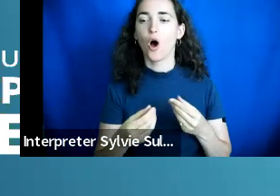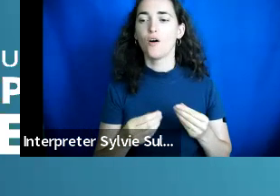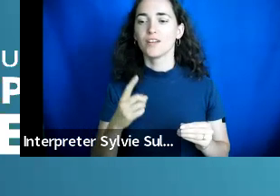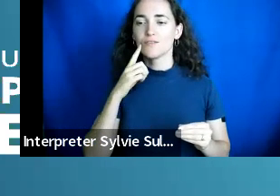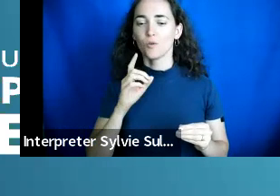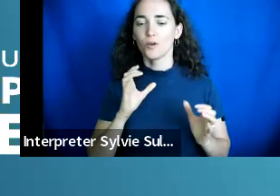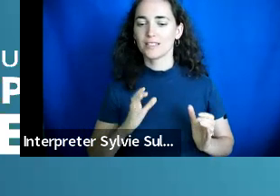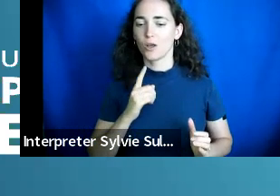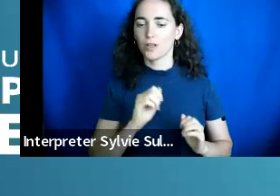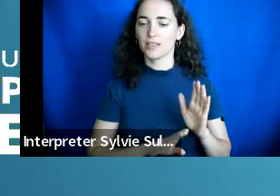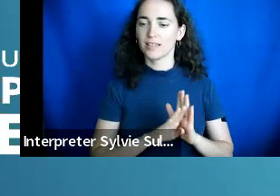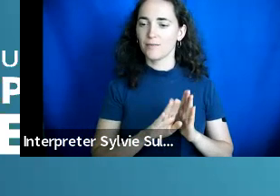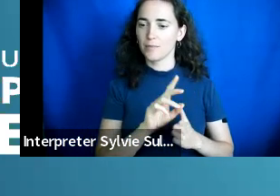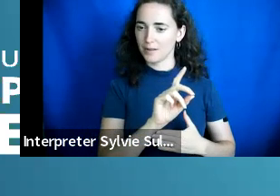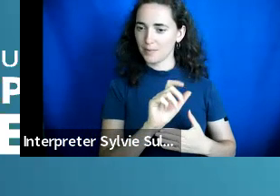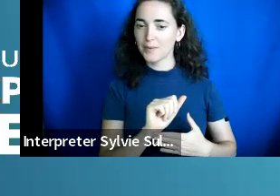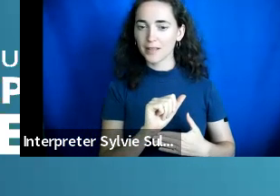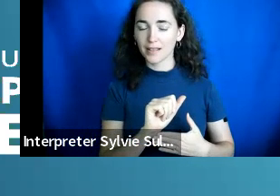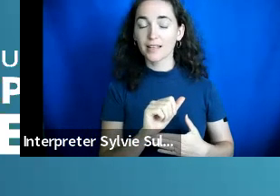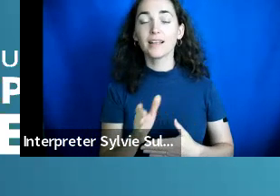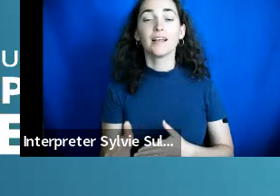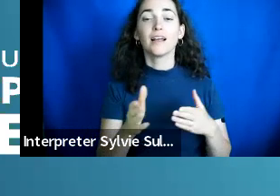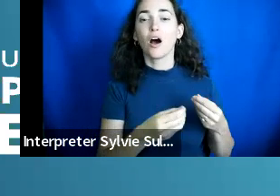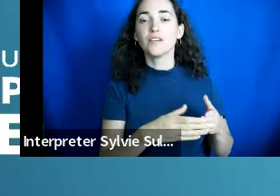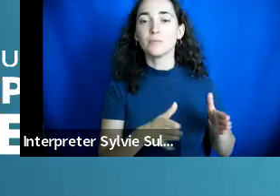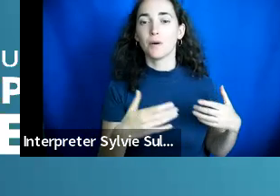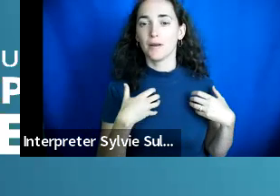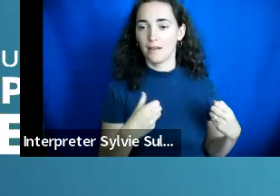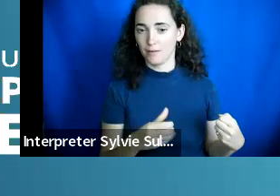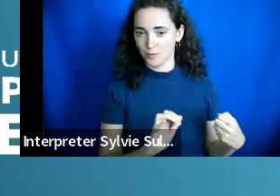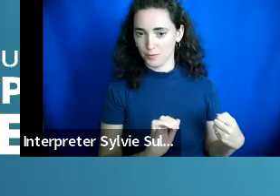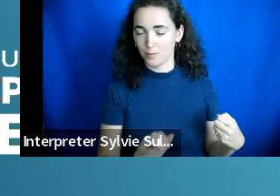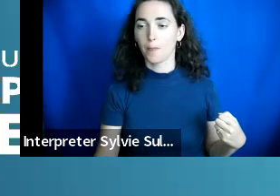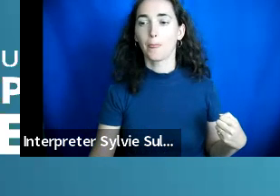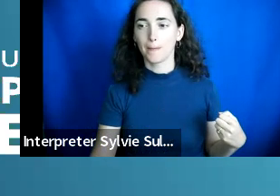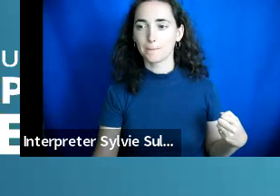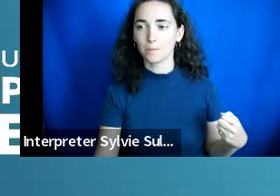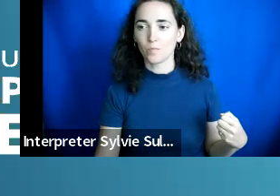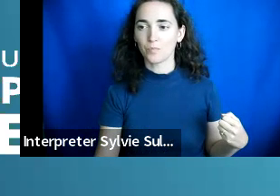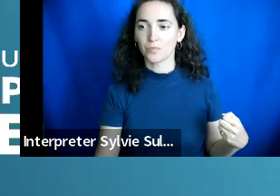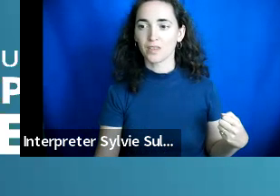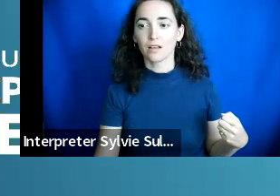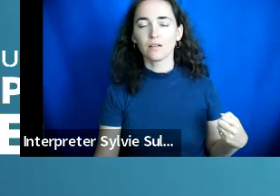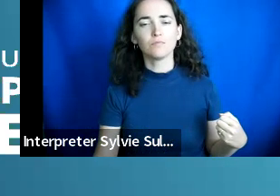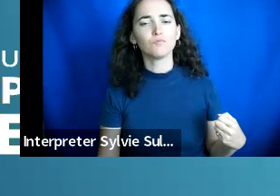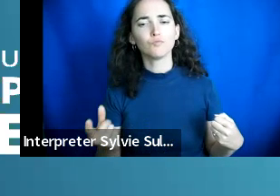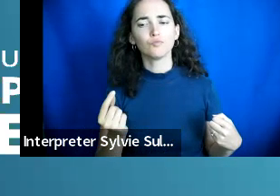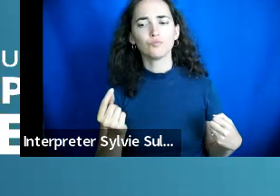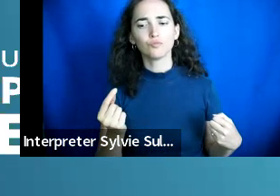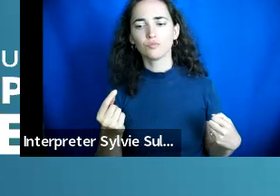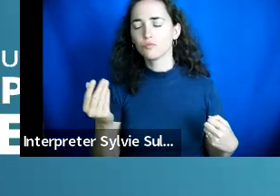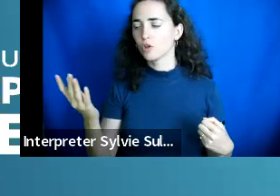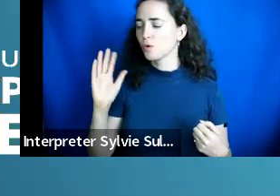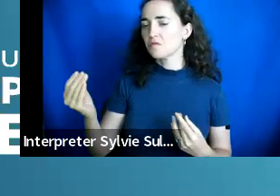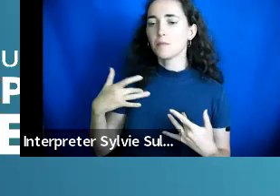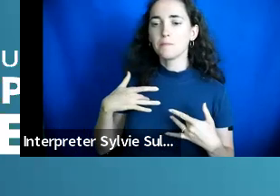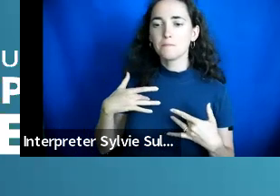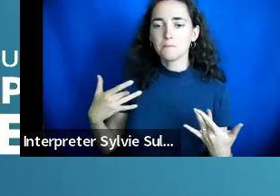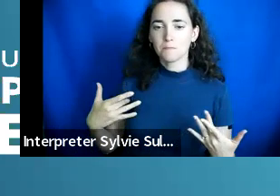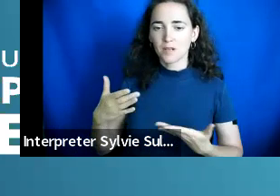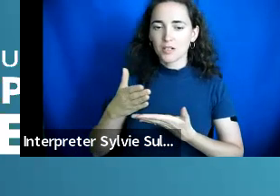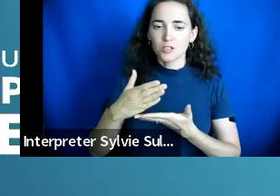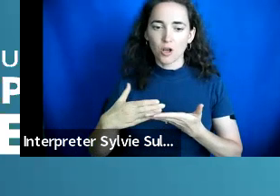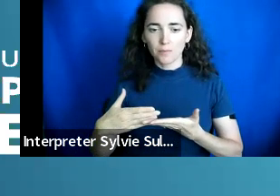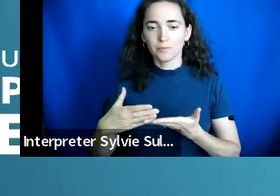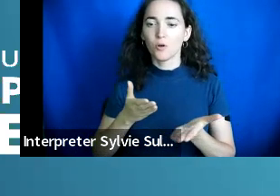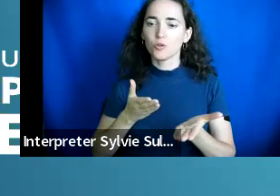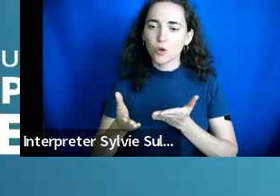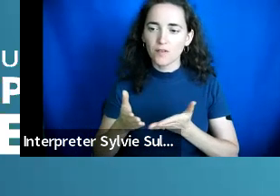developmental disabilities and office of public health, who will be providing us some updates on some of the the services and programs.